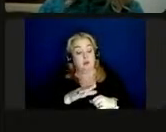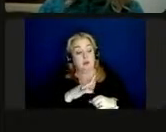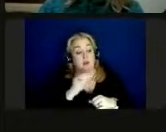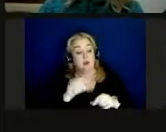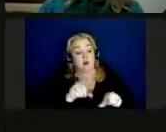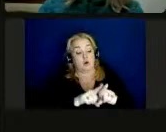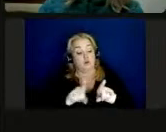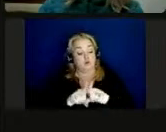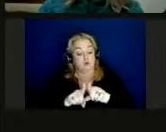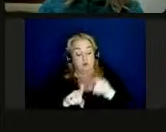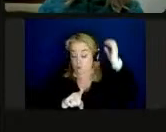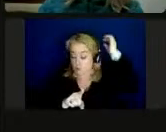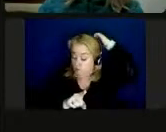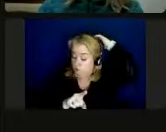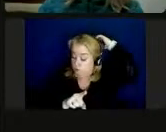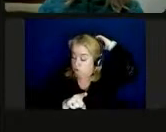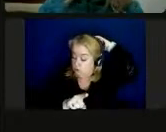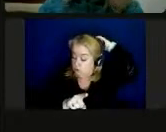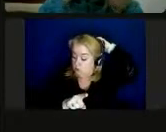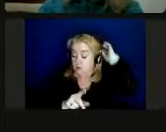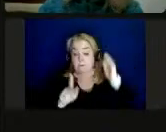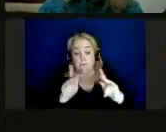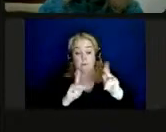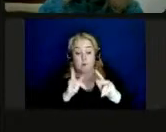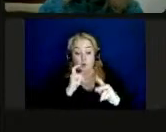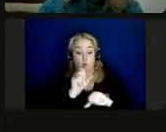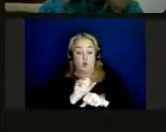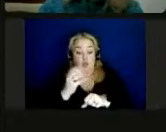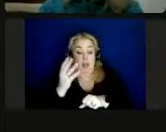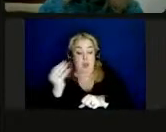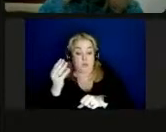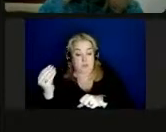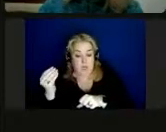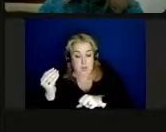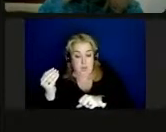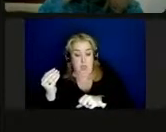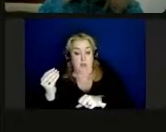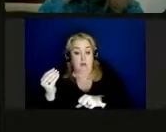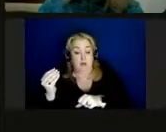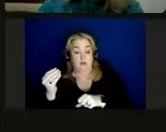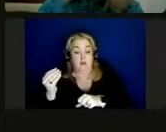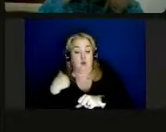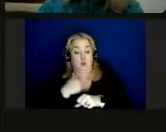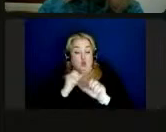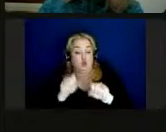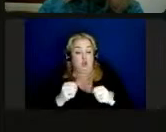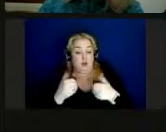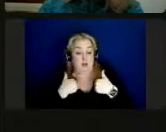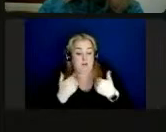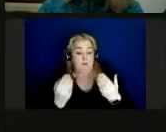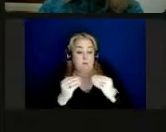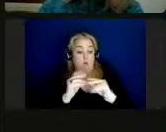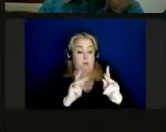ABOUT THEM THE ANSWER OUR